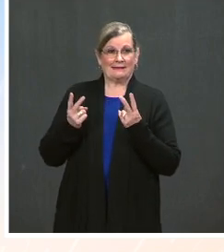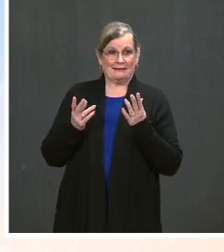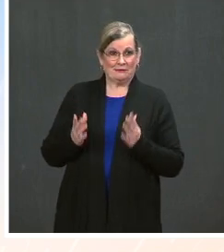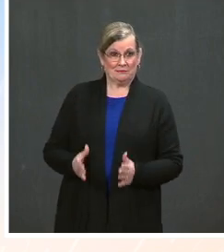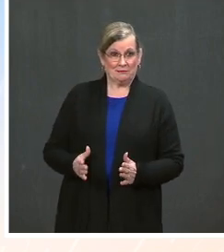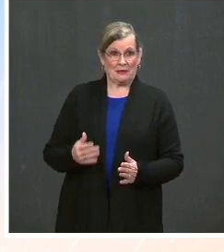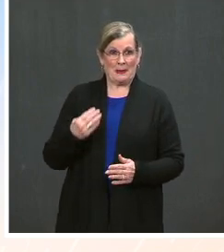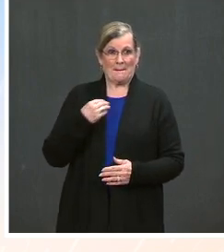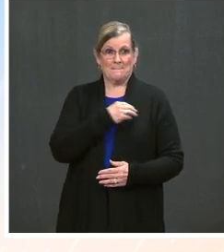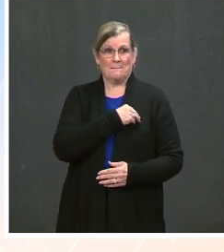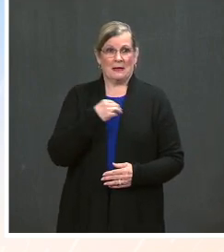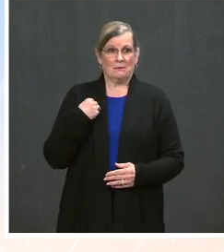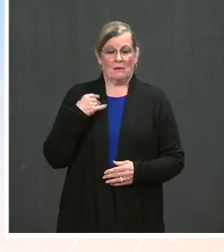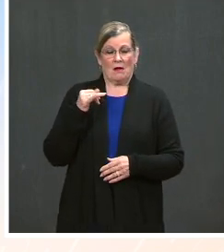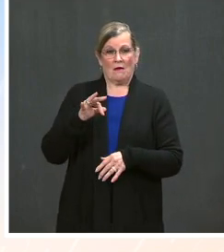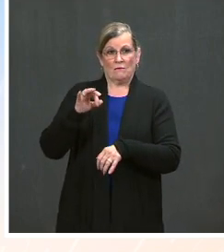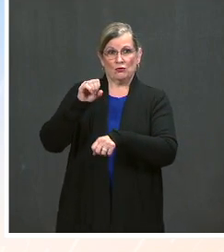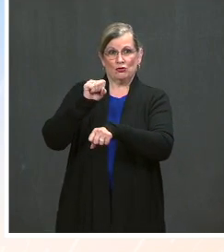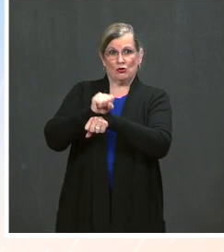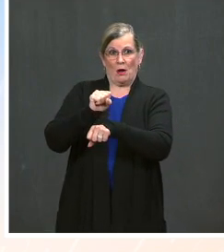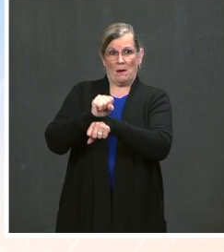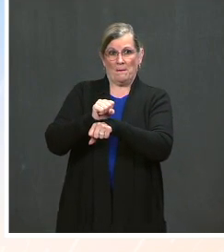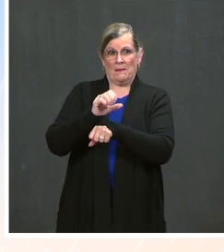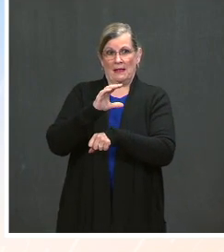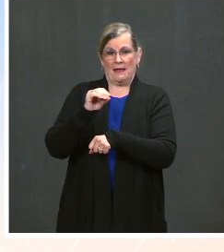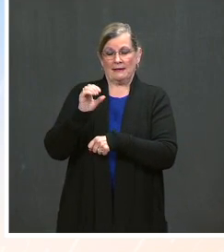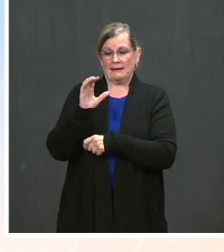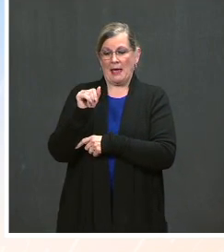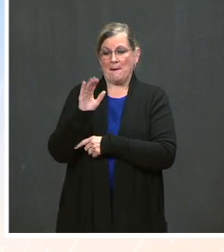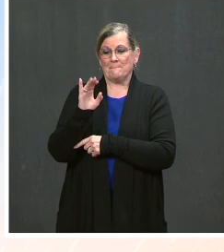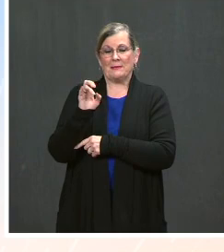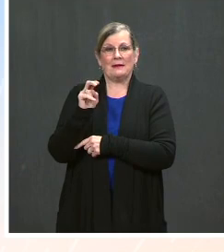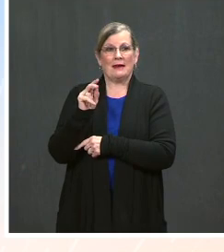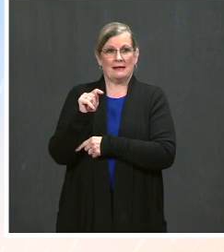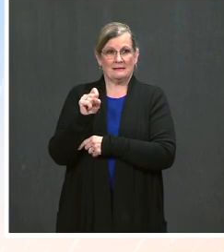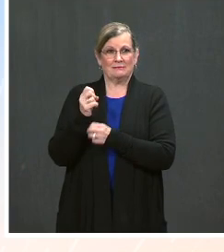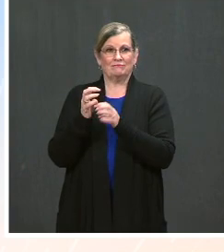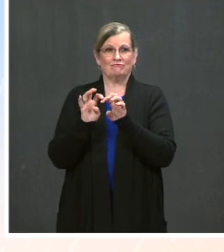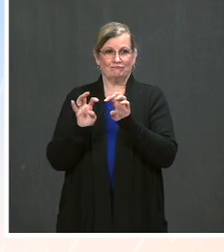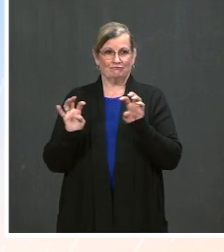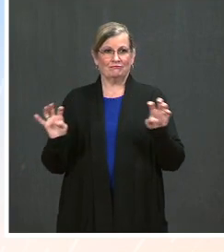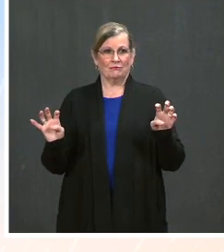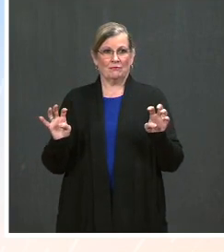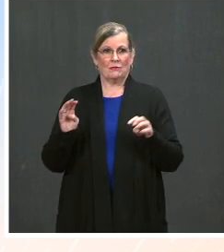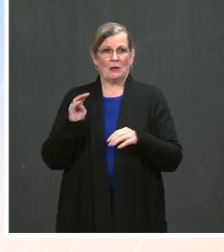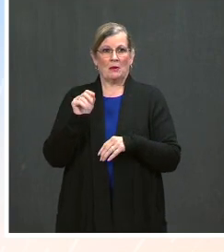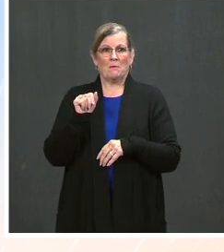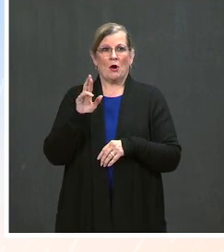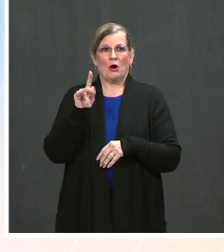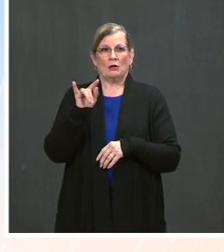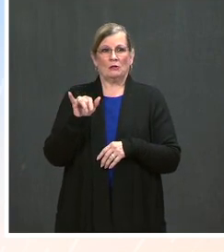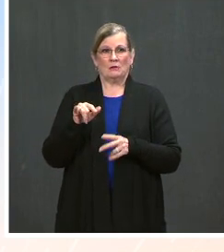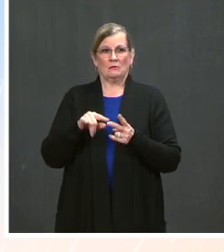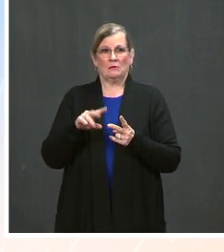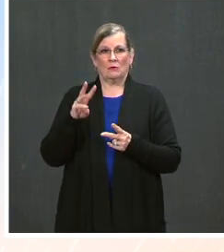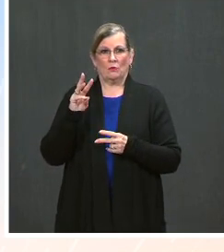Today, I am thrilled to have Secretary of Labor Marty Walsh with us. As you all know, Secretary Walsh was mayor of the City of Boston